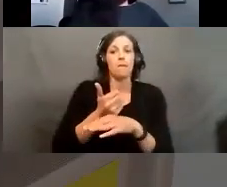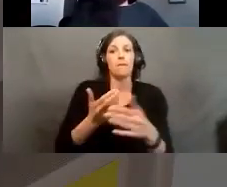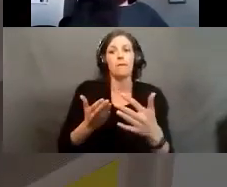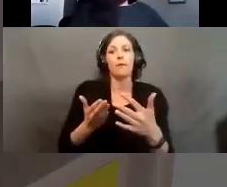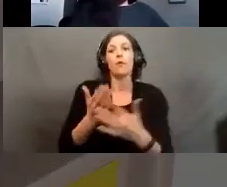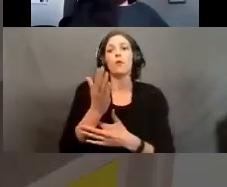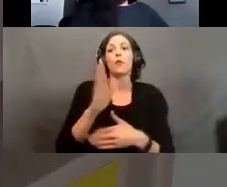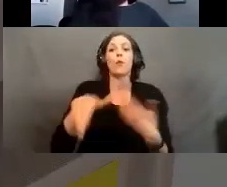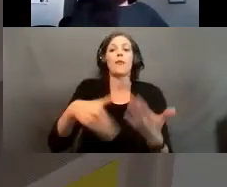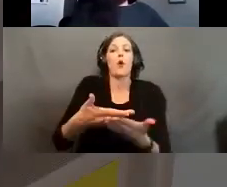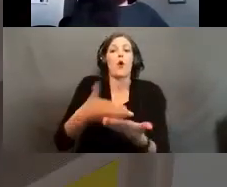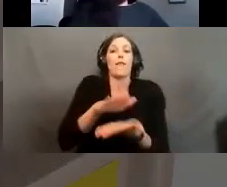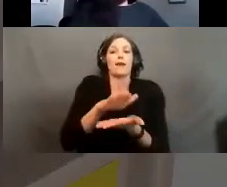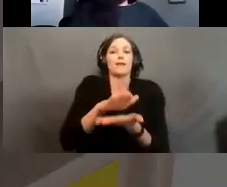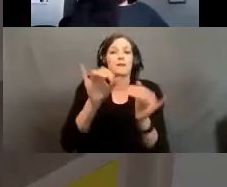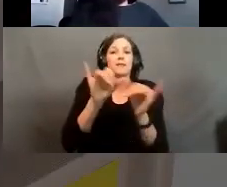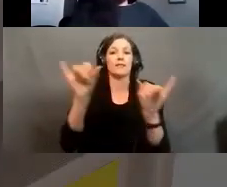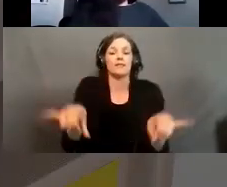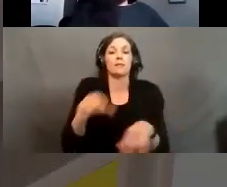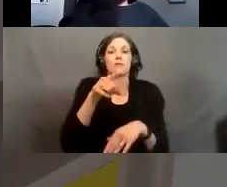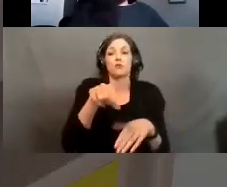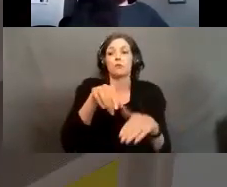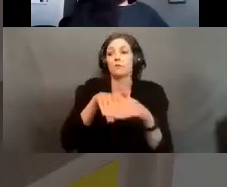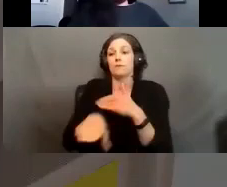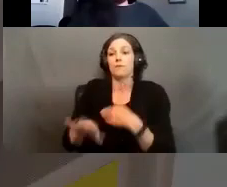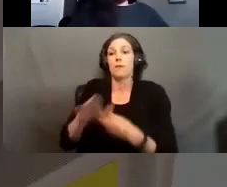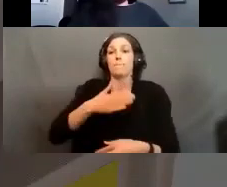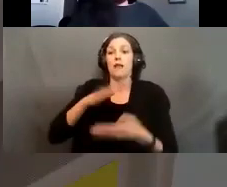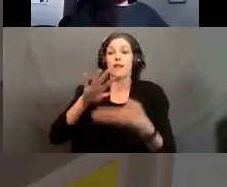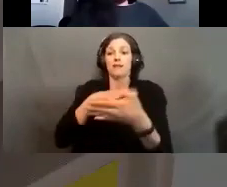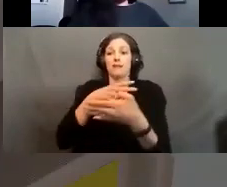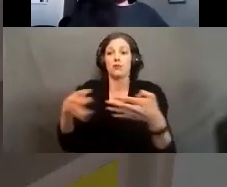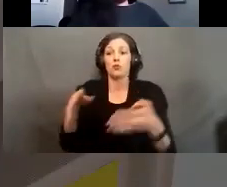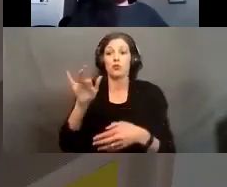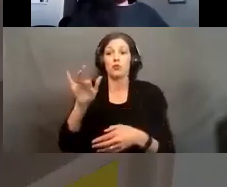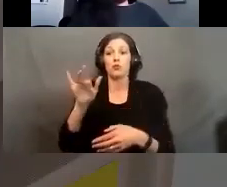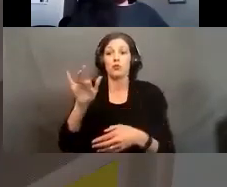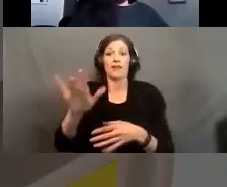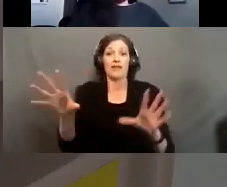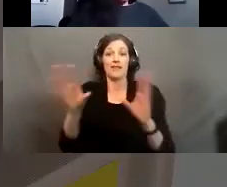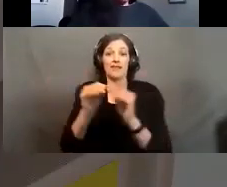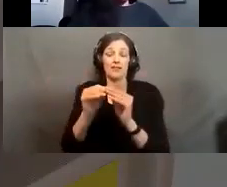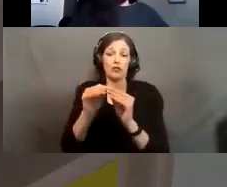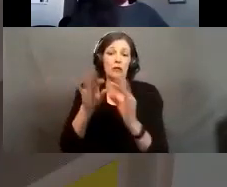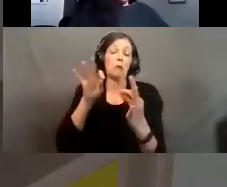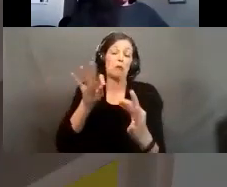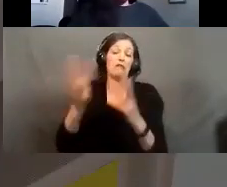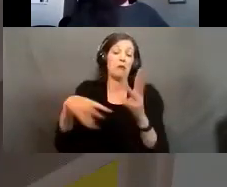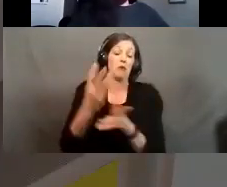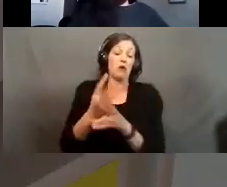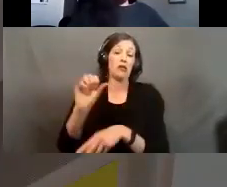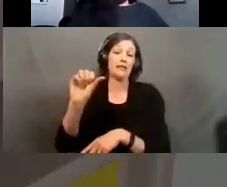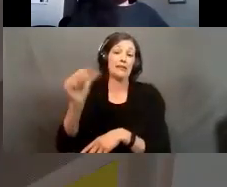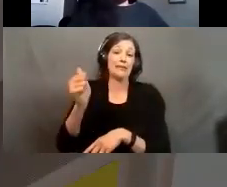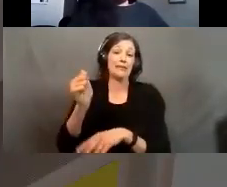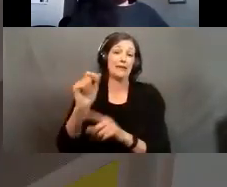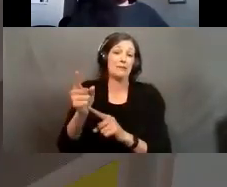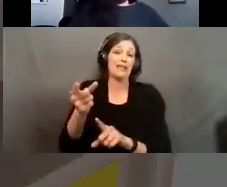system. You go into my schedule 12:31:19 , hit that session, ideally 10 minutes early 12:31:24 so you can all check on